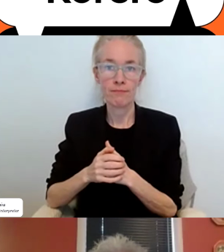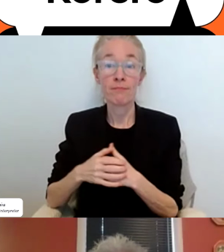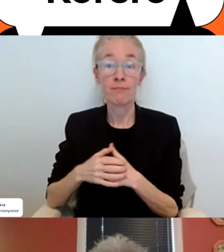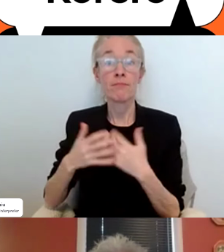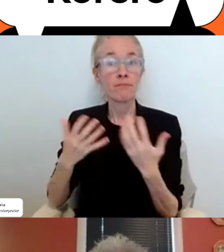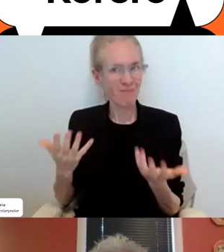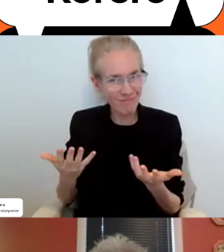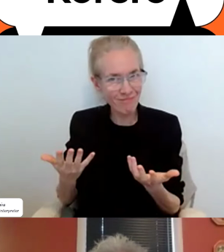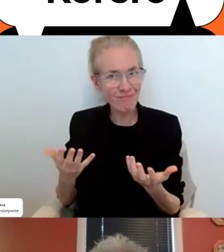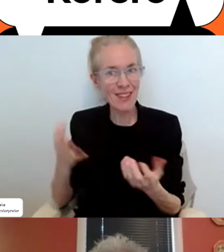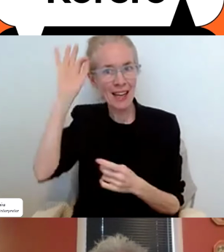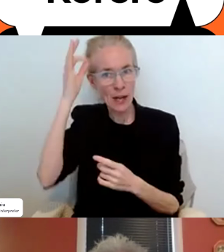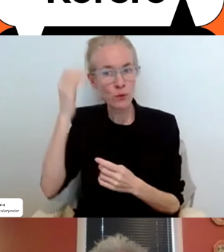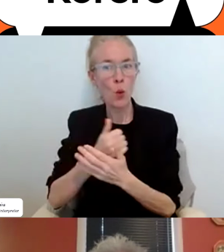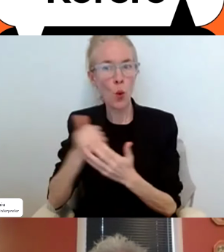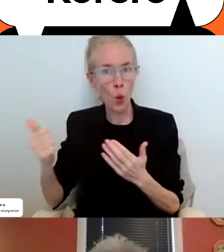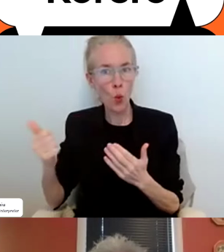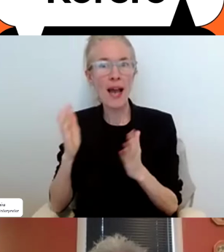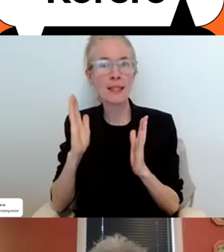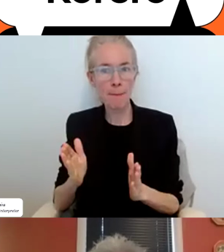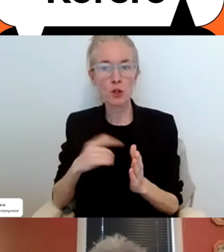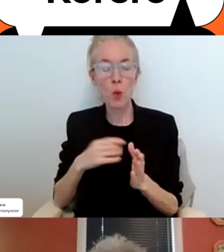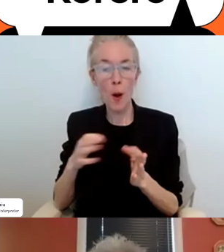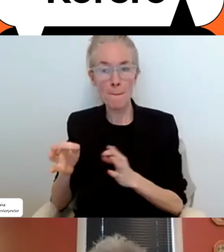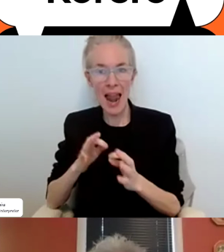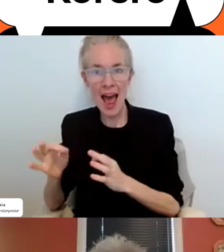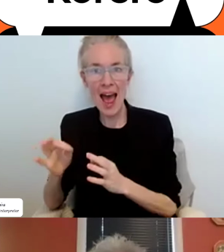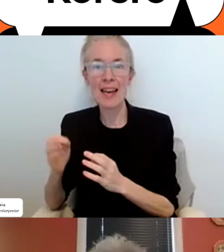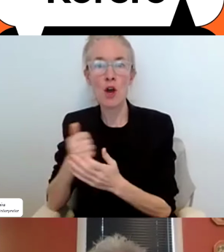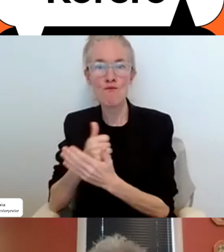And I have to be honest, in local government that process is frustratingly